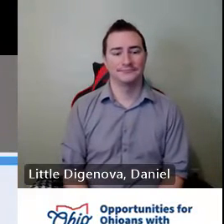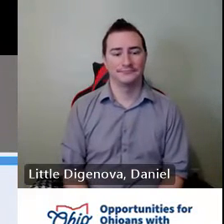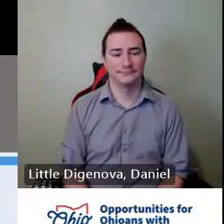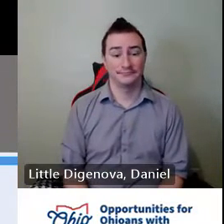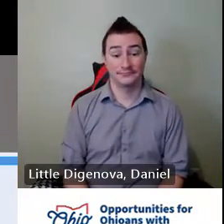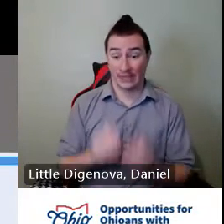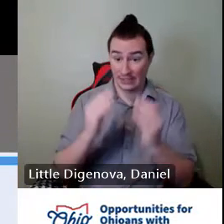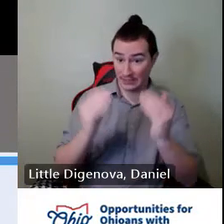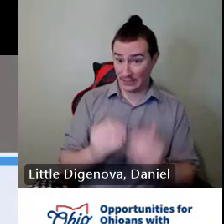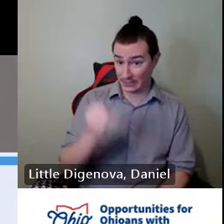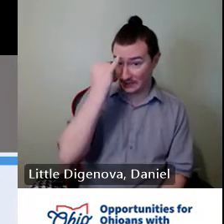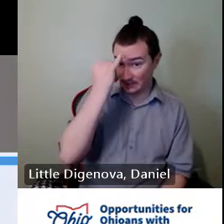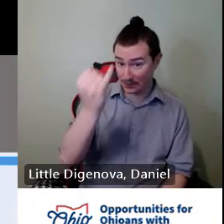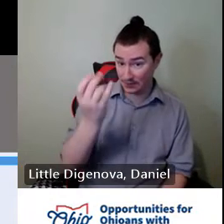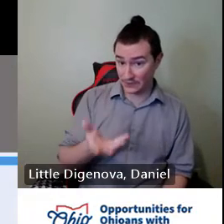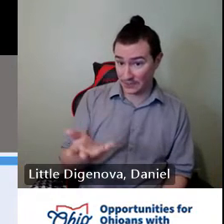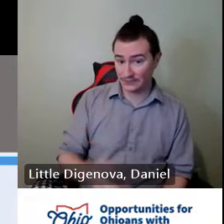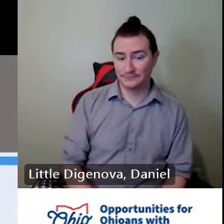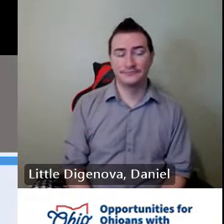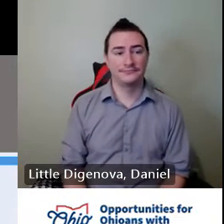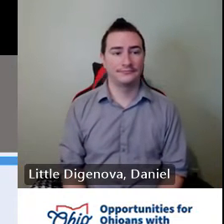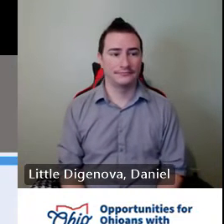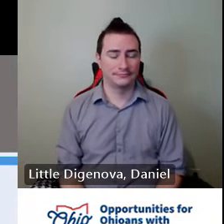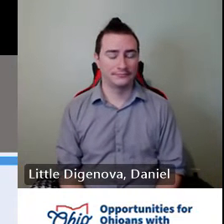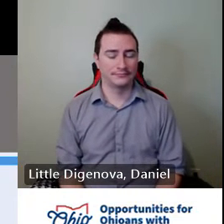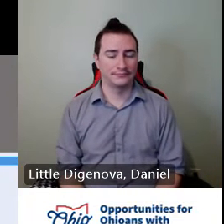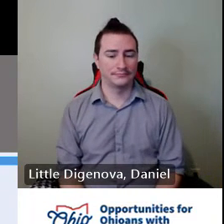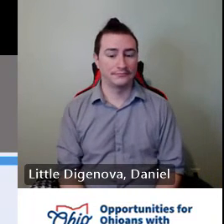Shelly: Another great external resource is the lending libraries in